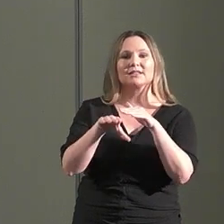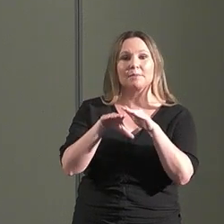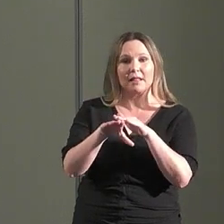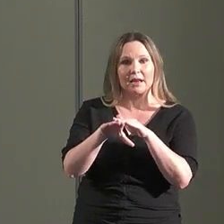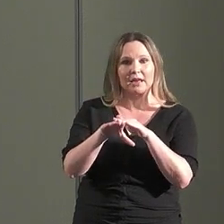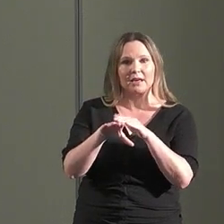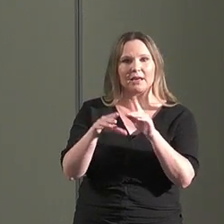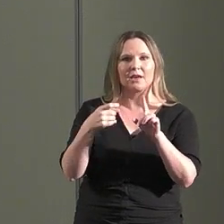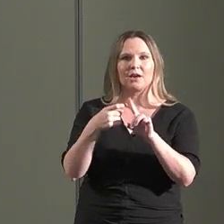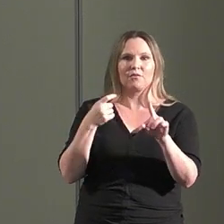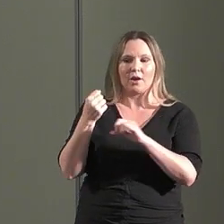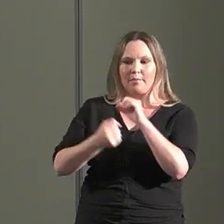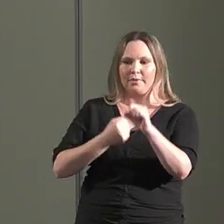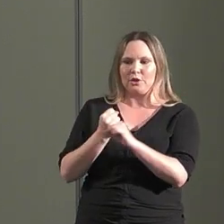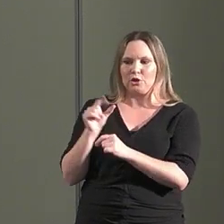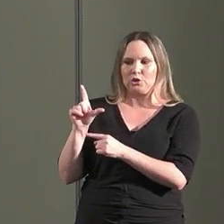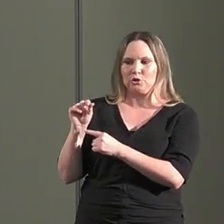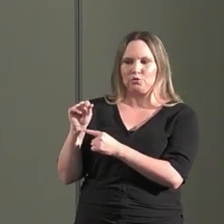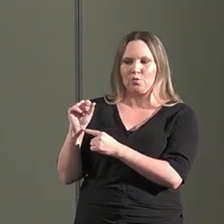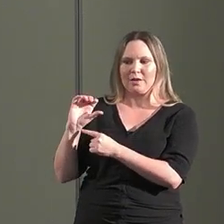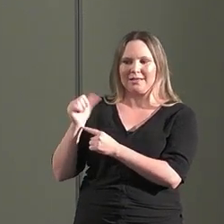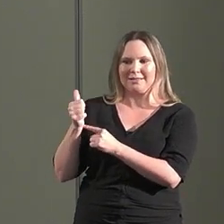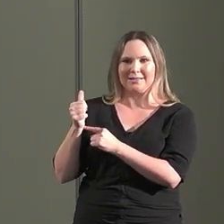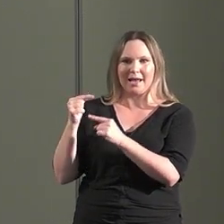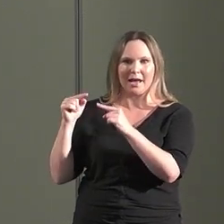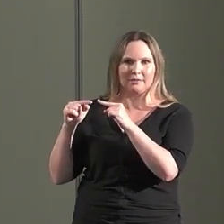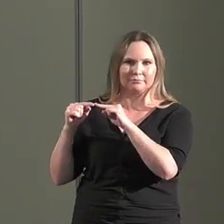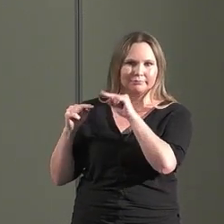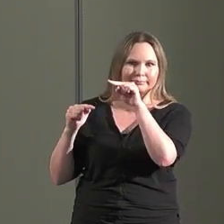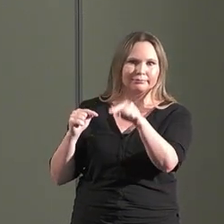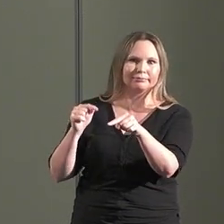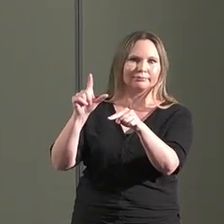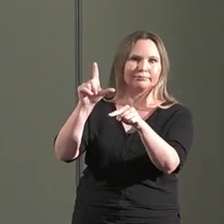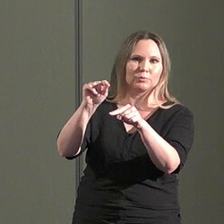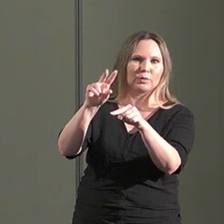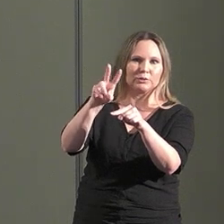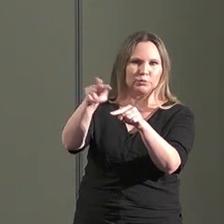From 2010 to 2022.